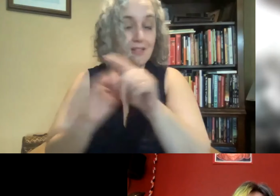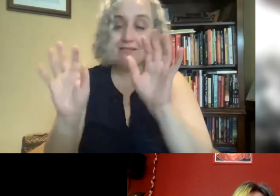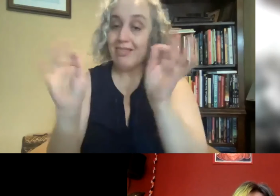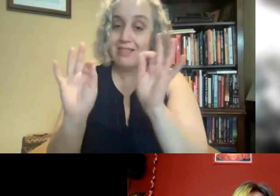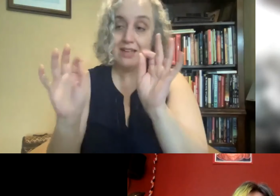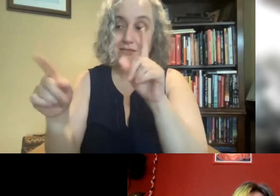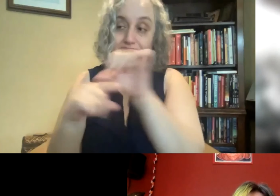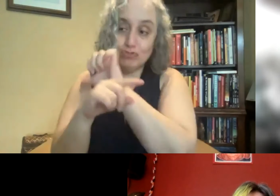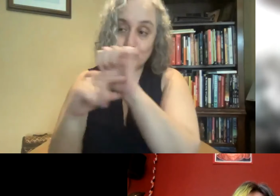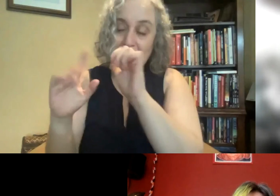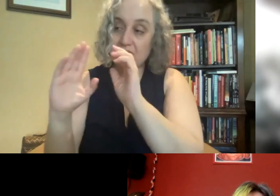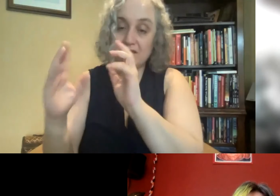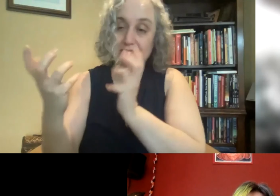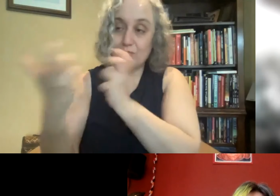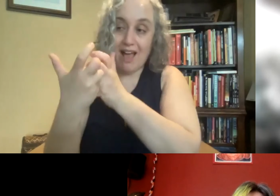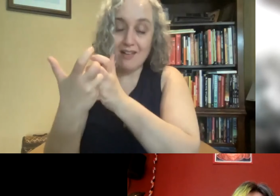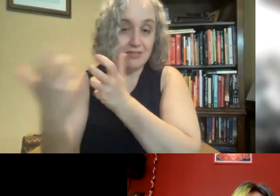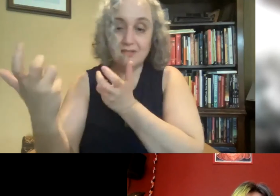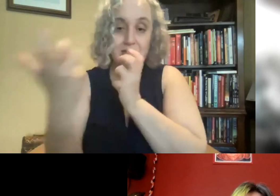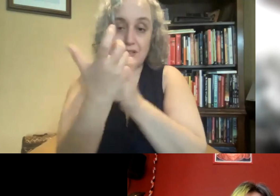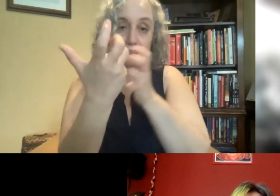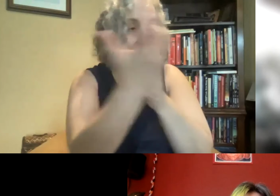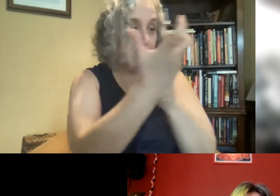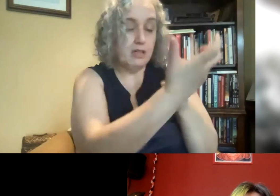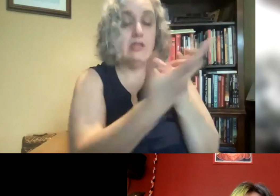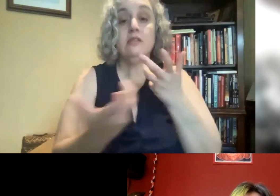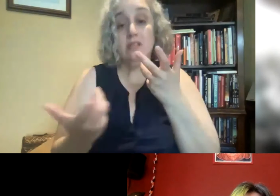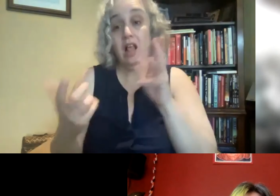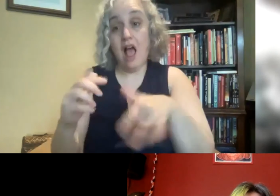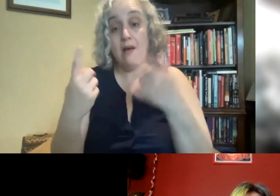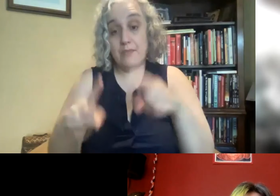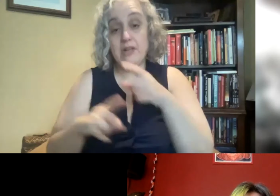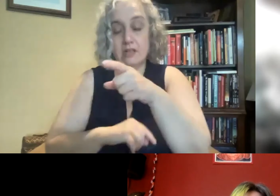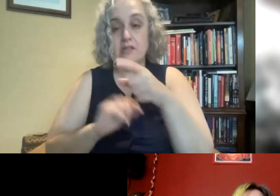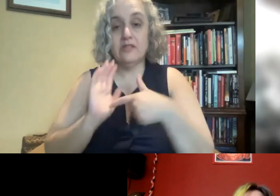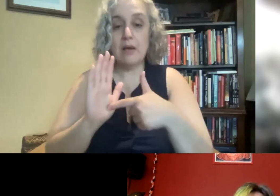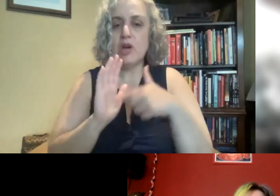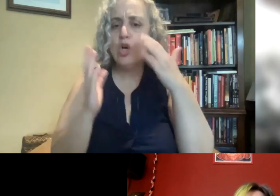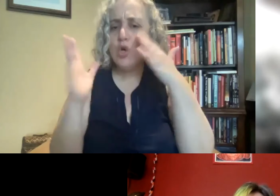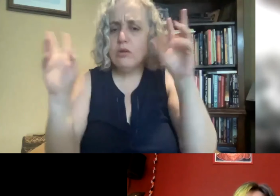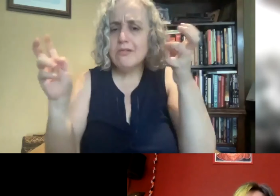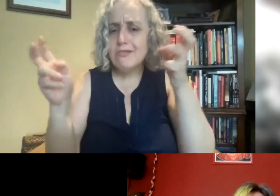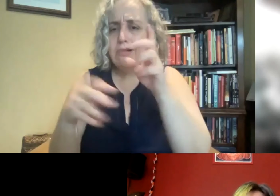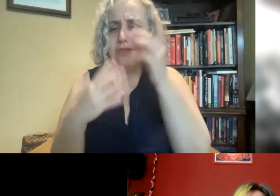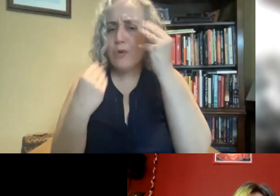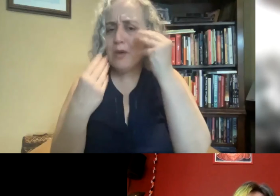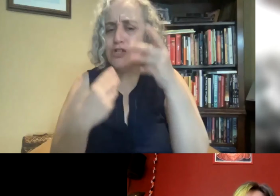You and others have spoken about the data desert related to disability.